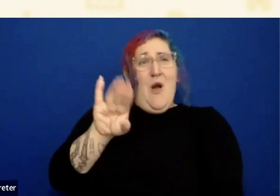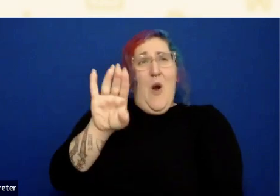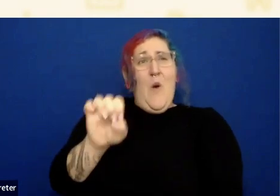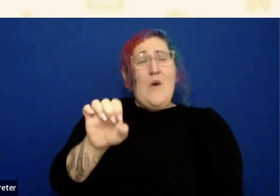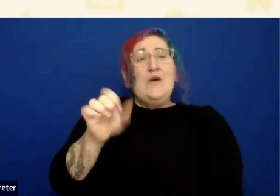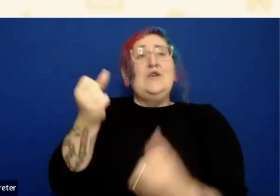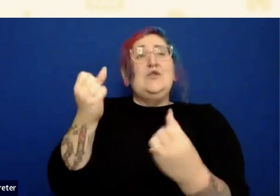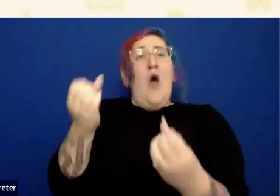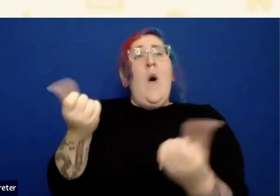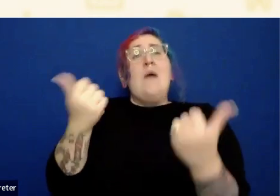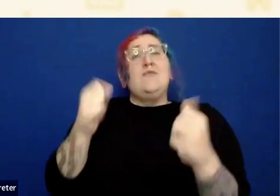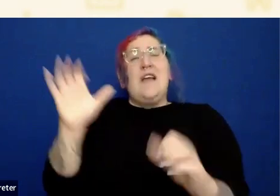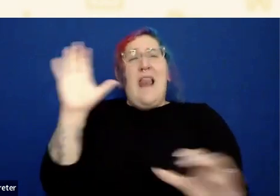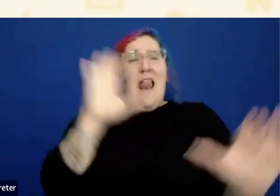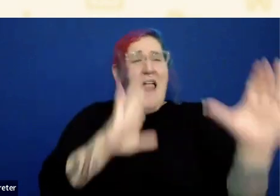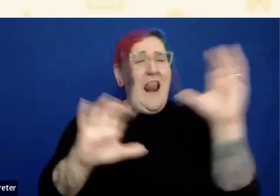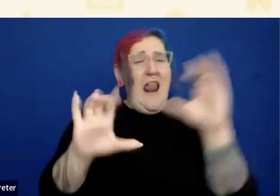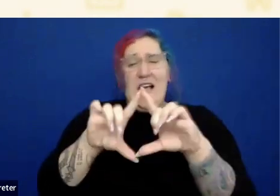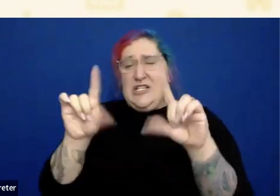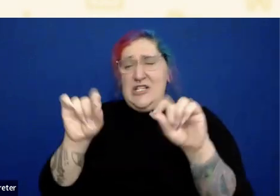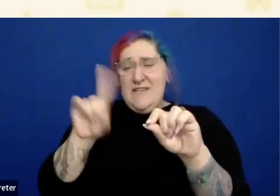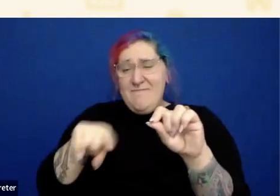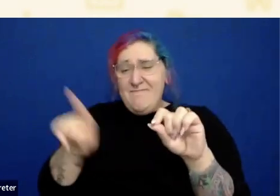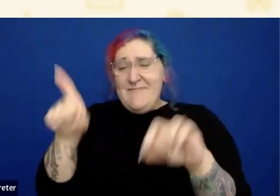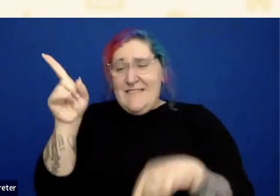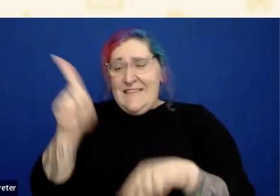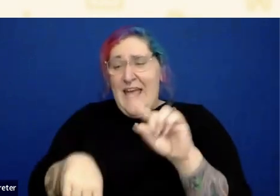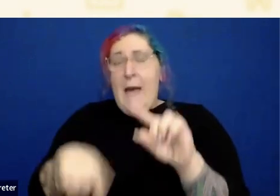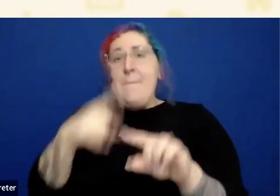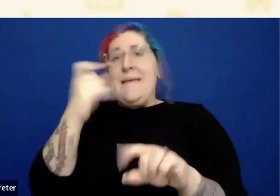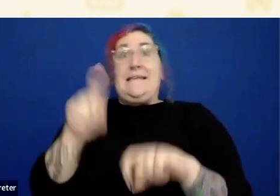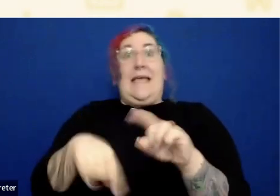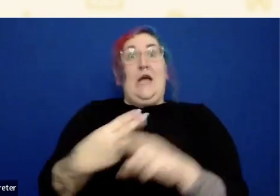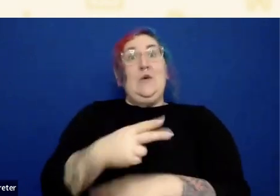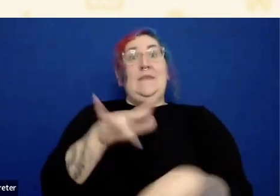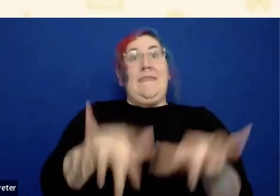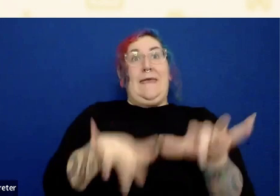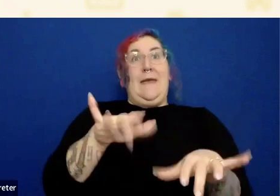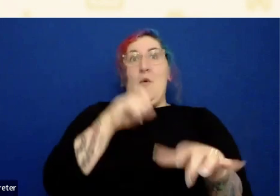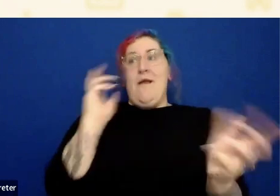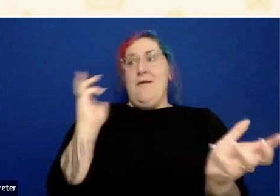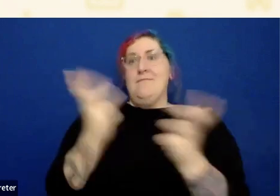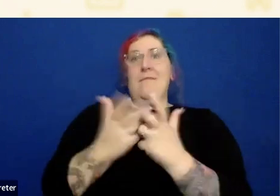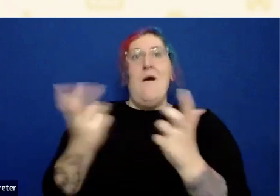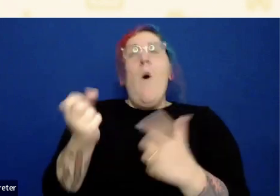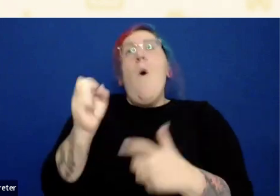because it's not keyboard-operable or navigable. Or I don't know that something is actually supposed to be a checkbox.